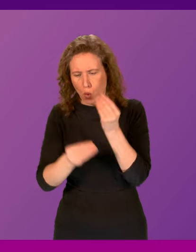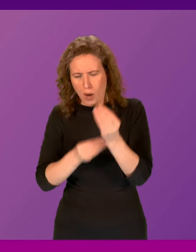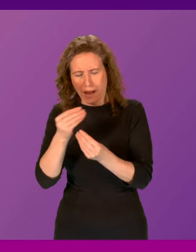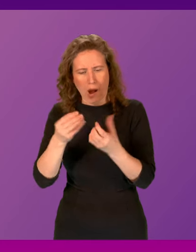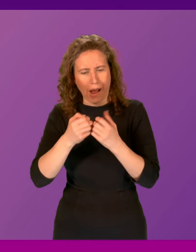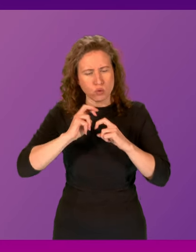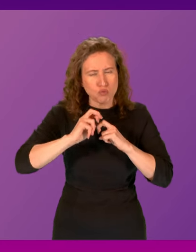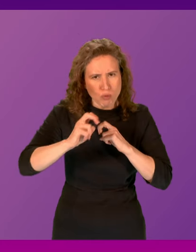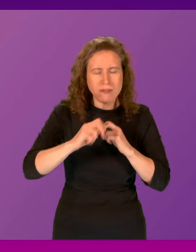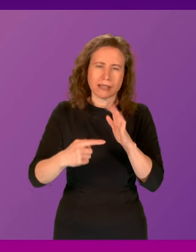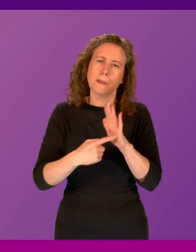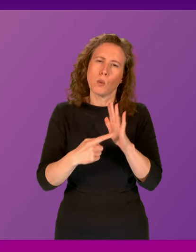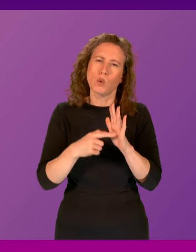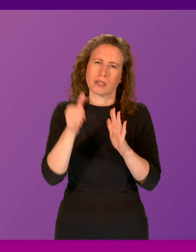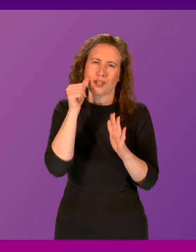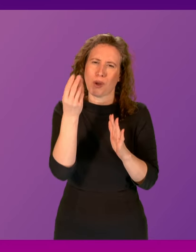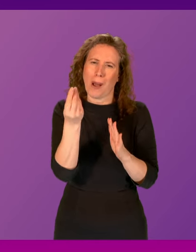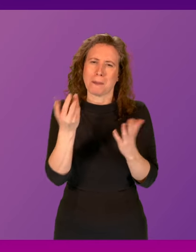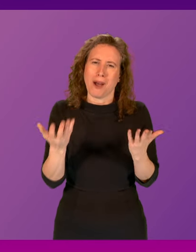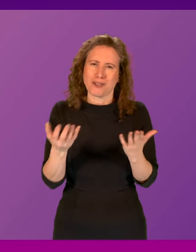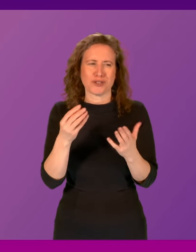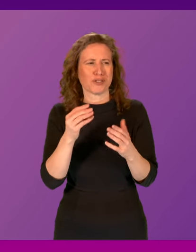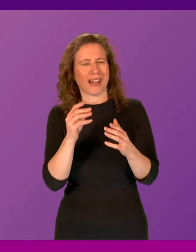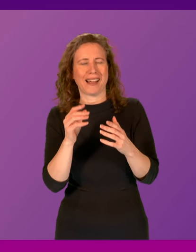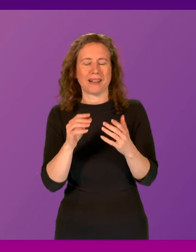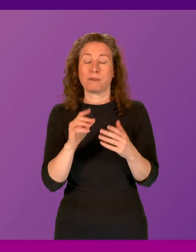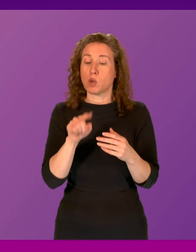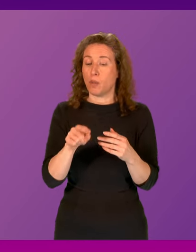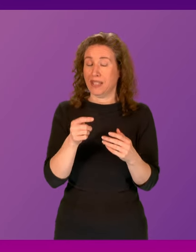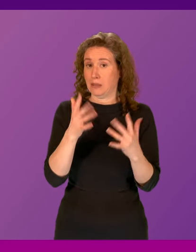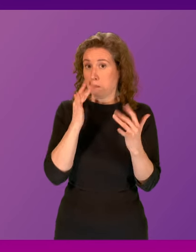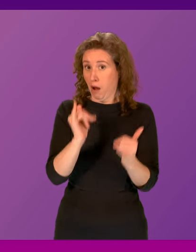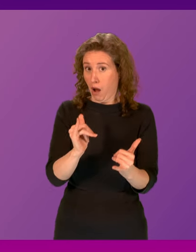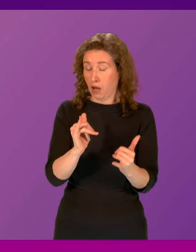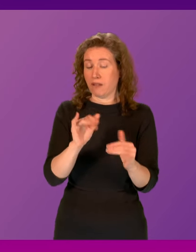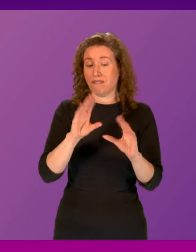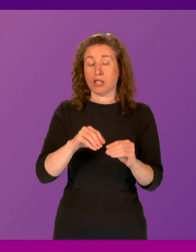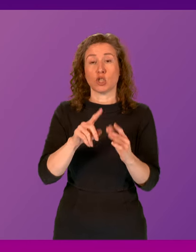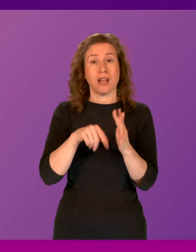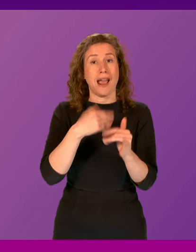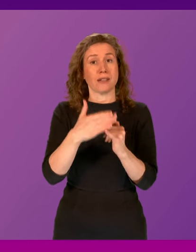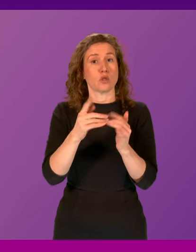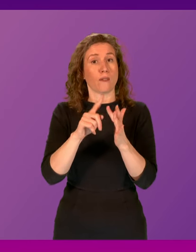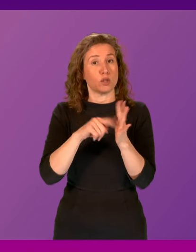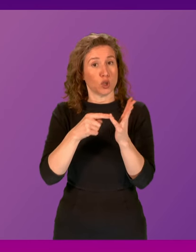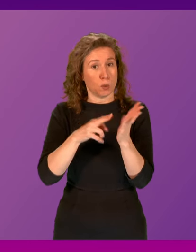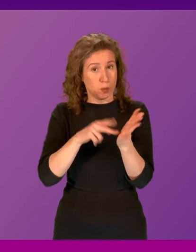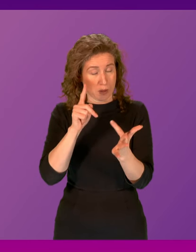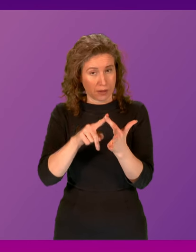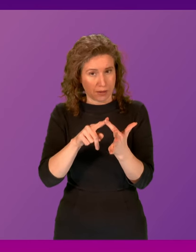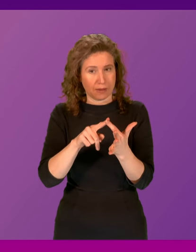As has been said, the pilot operates until the end of June, so it would, of course, be inappropriate